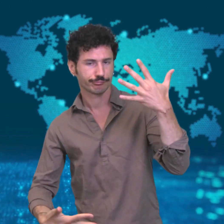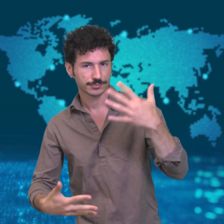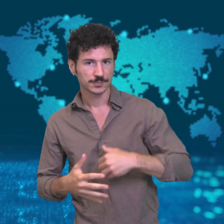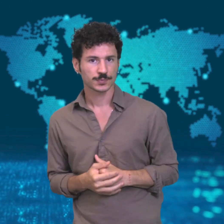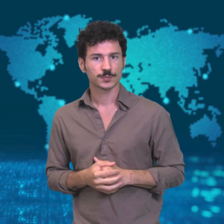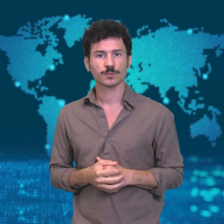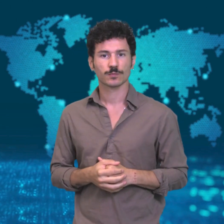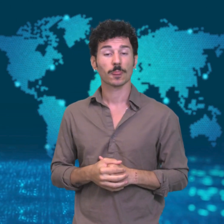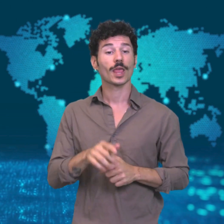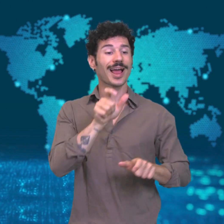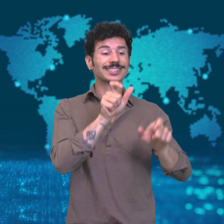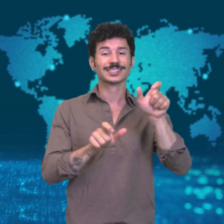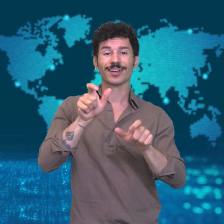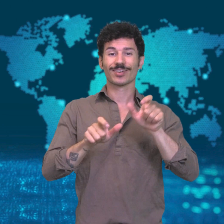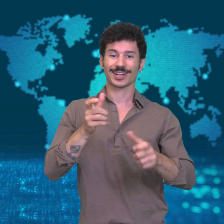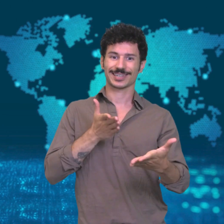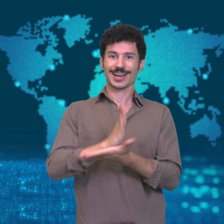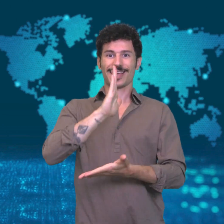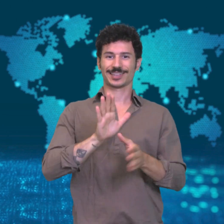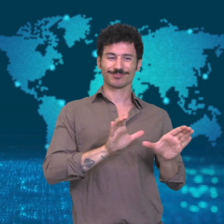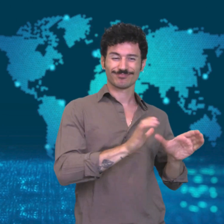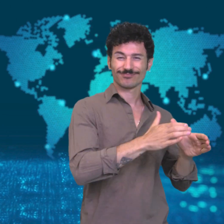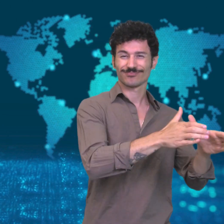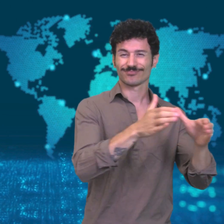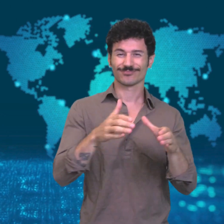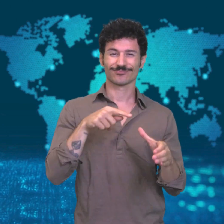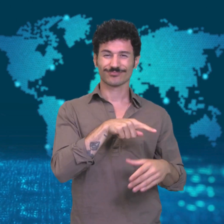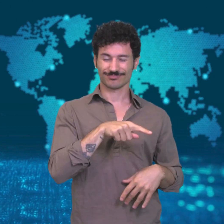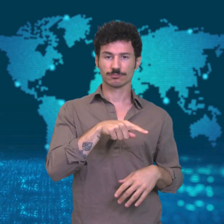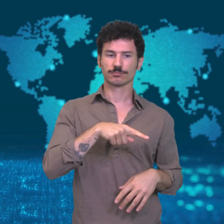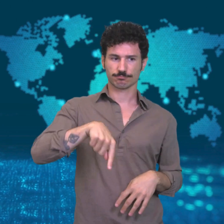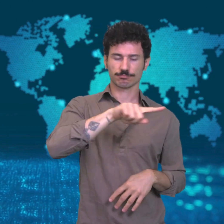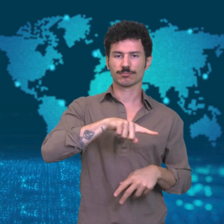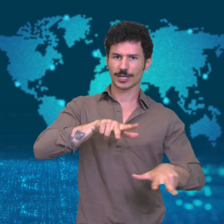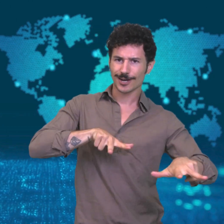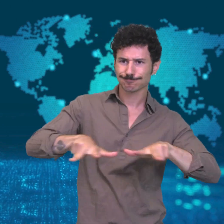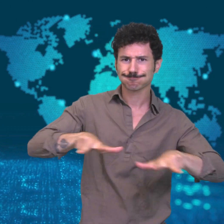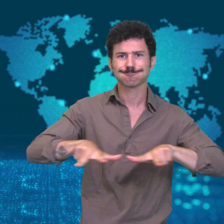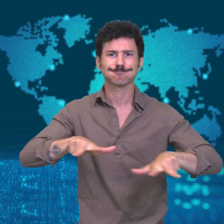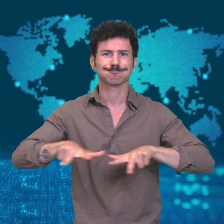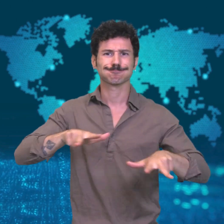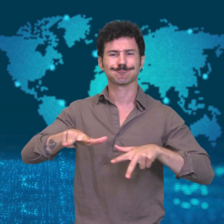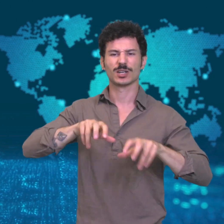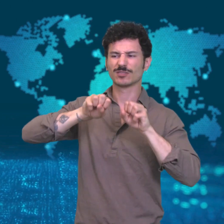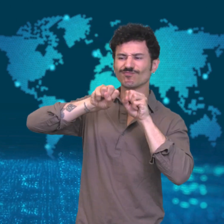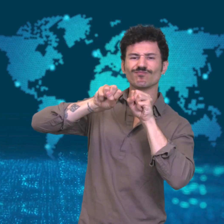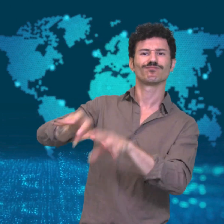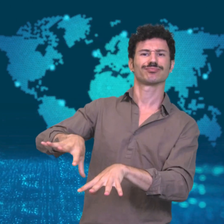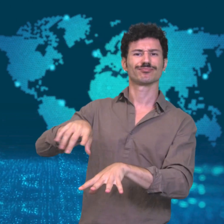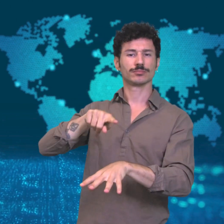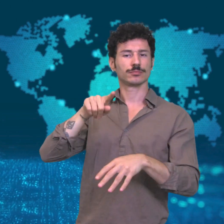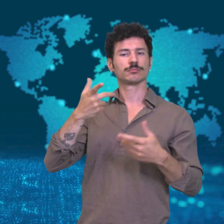Adidas, Coca-Cola, Clorox, and many more.